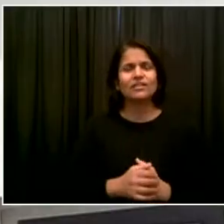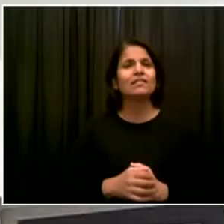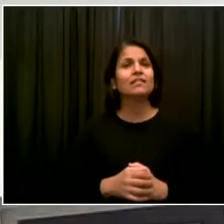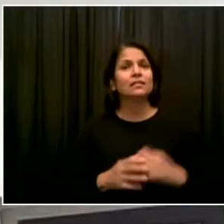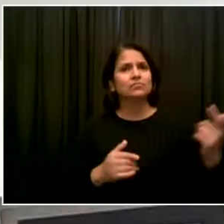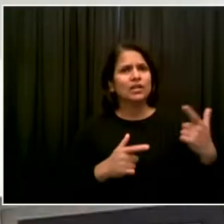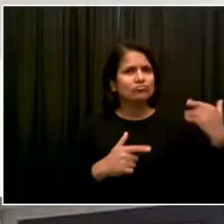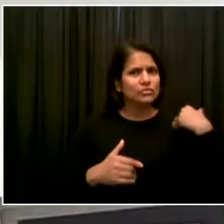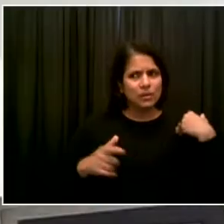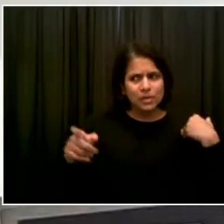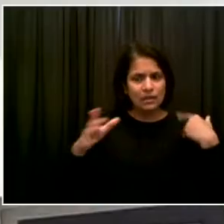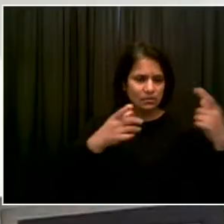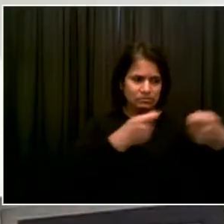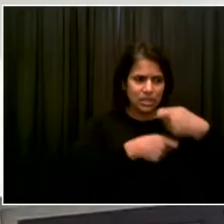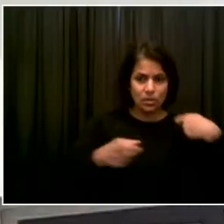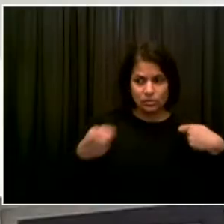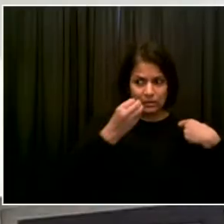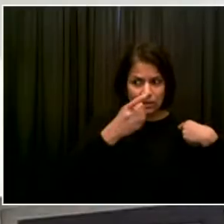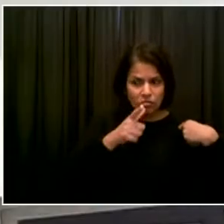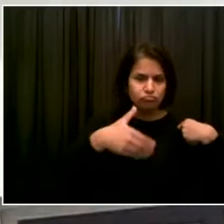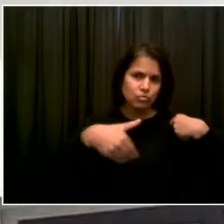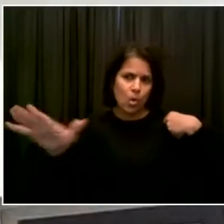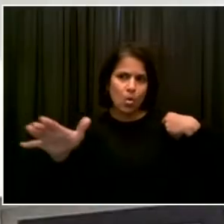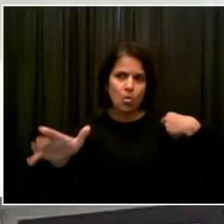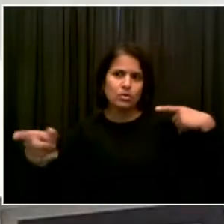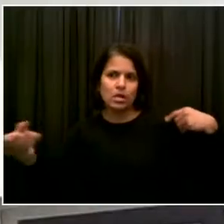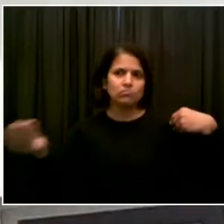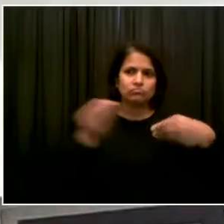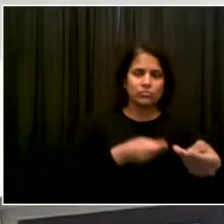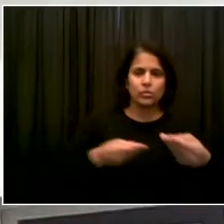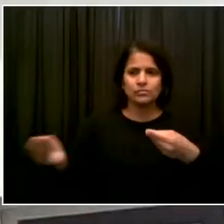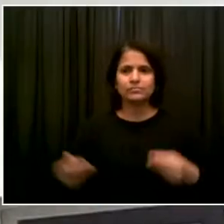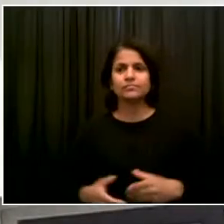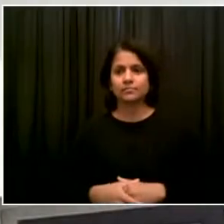BREAK. IT IS ON US TO REPLACE THAT PERSON. SO THEY CAN GO